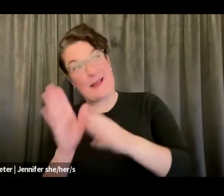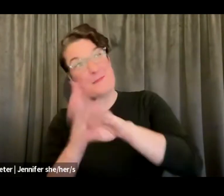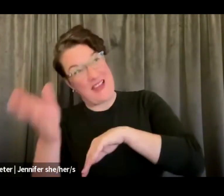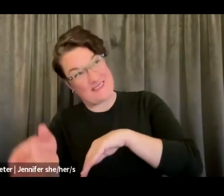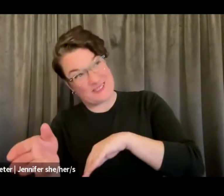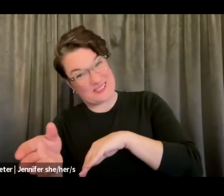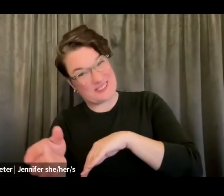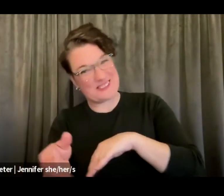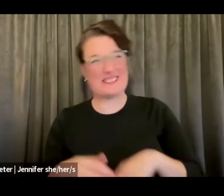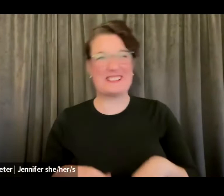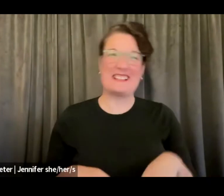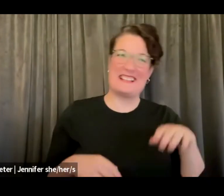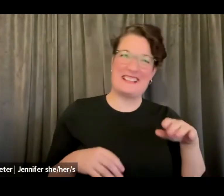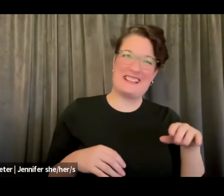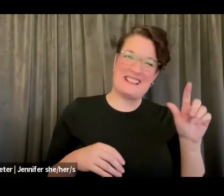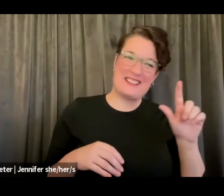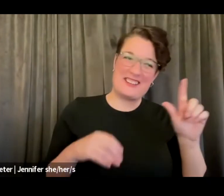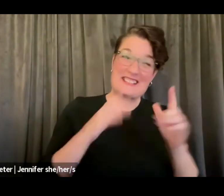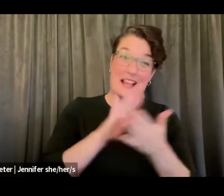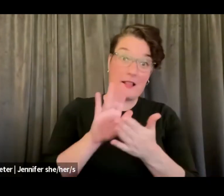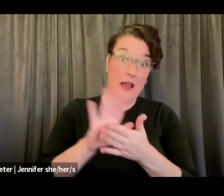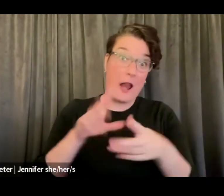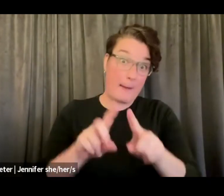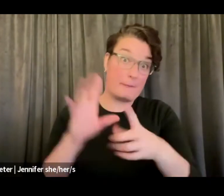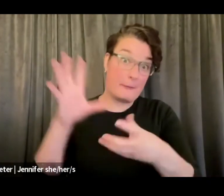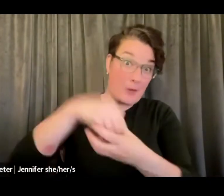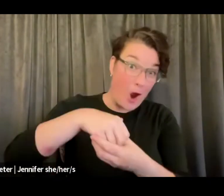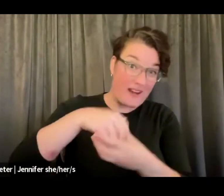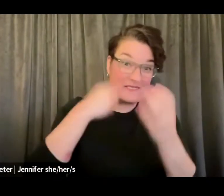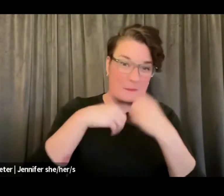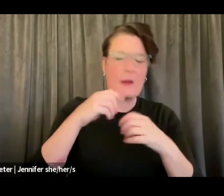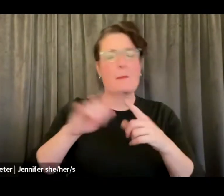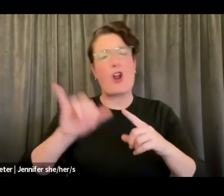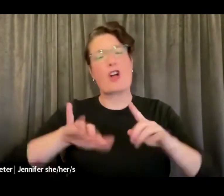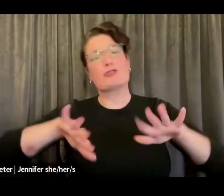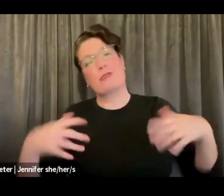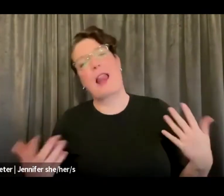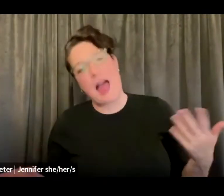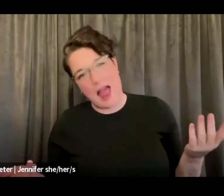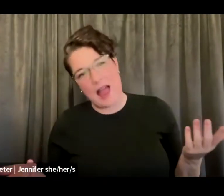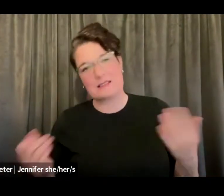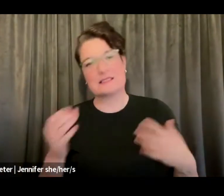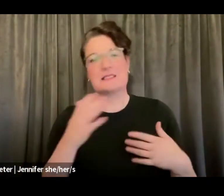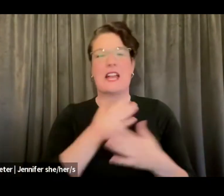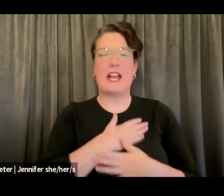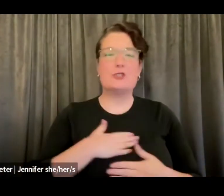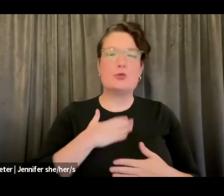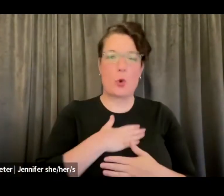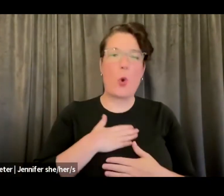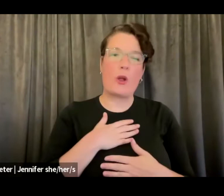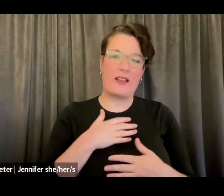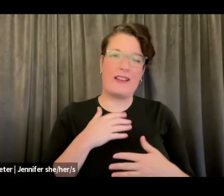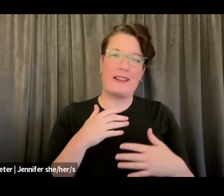Lukaza: up after Yeah mm-hmm clean up as a part of the meal but also relax and enjoy the messiness Mm-hmm